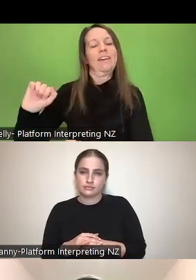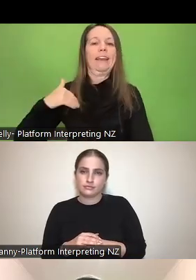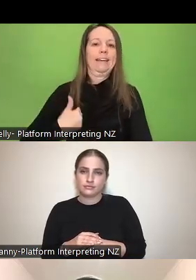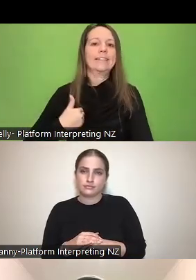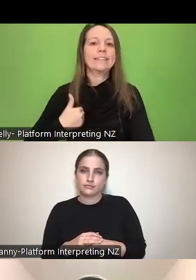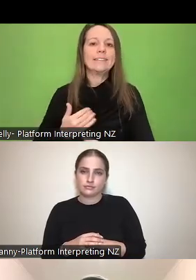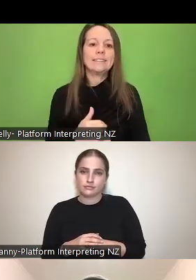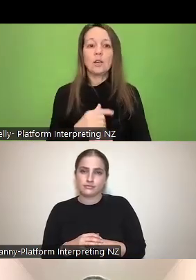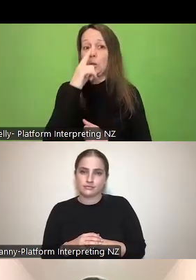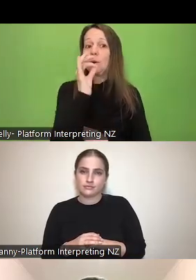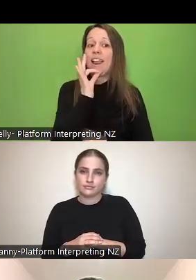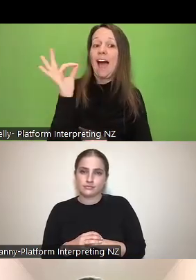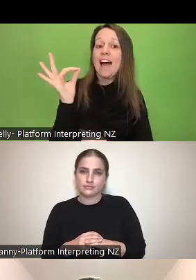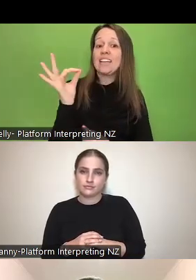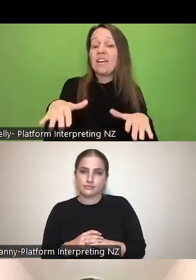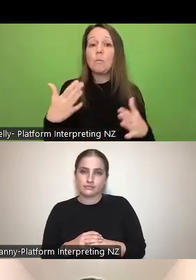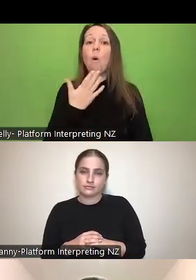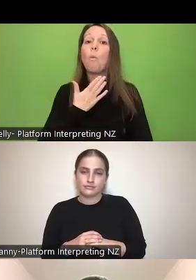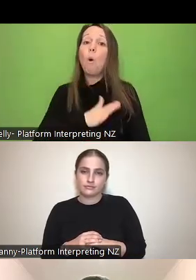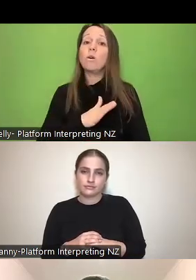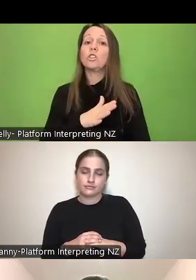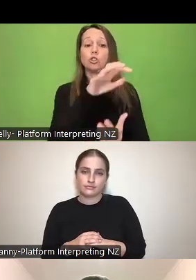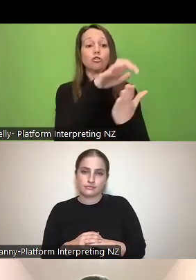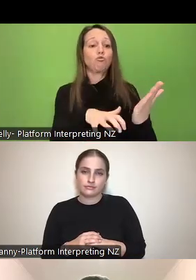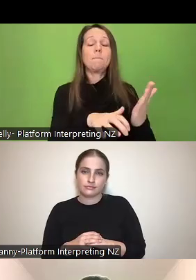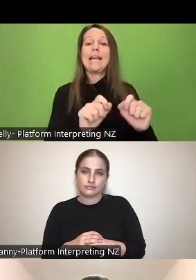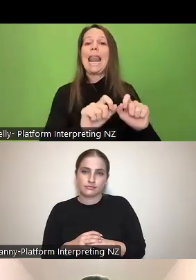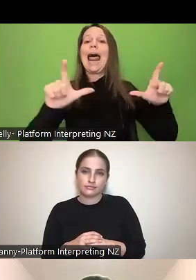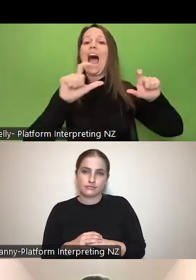anyone wants a large print script. Opening a discussion about how